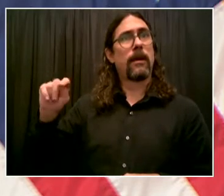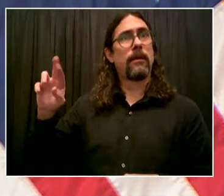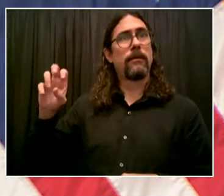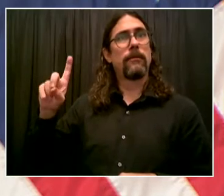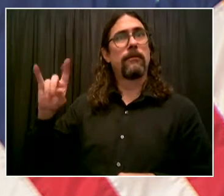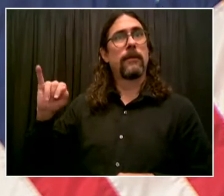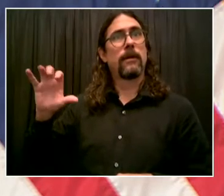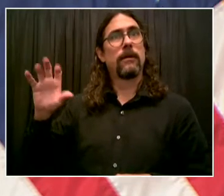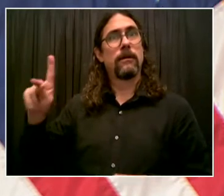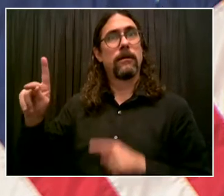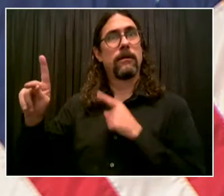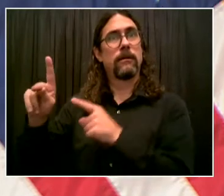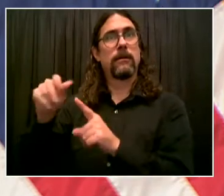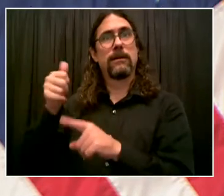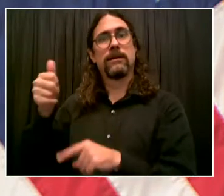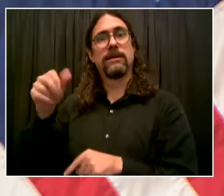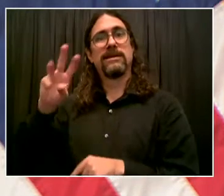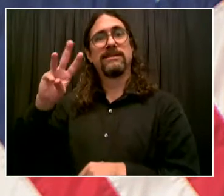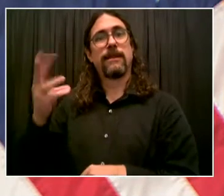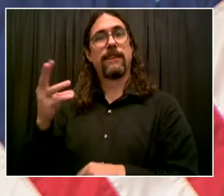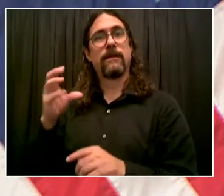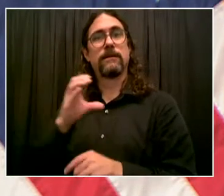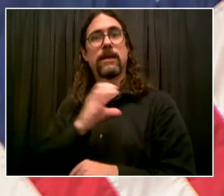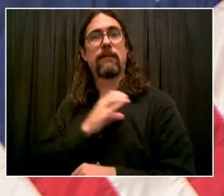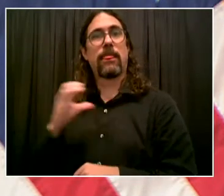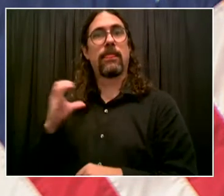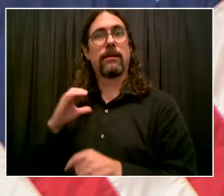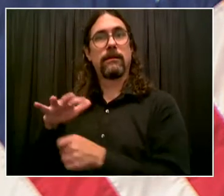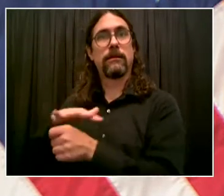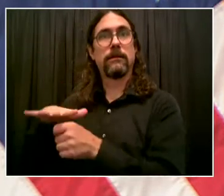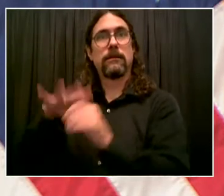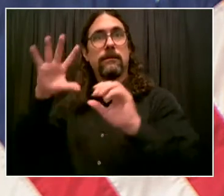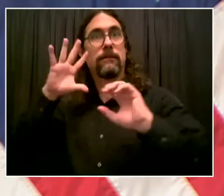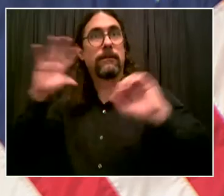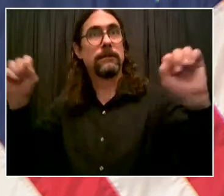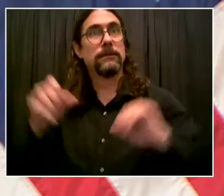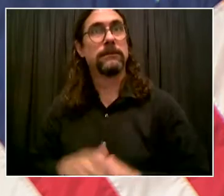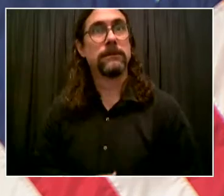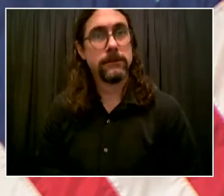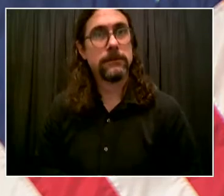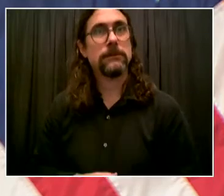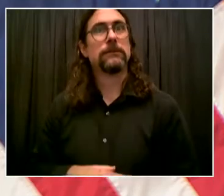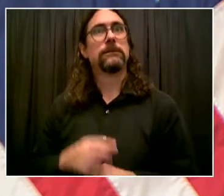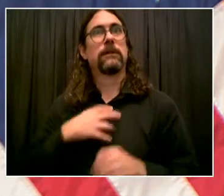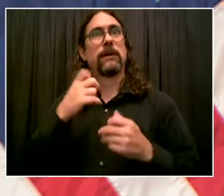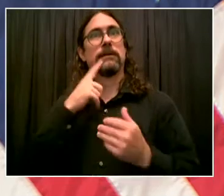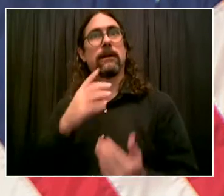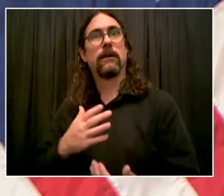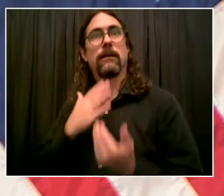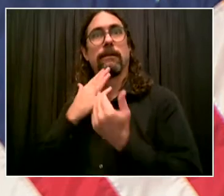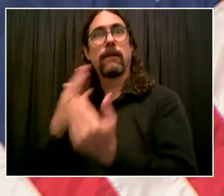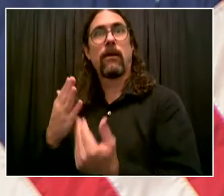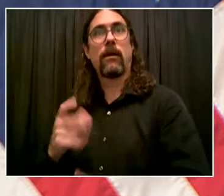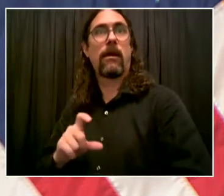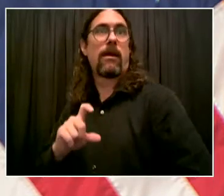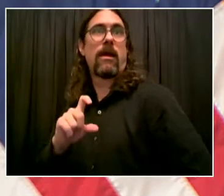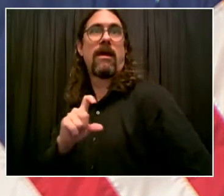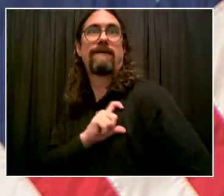PAT REDDICK WHO IS THE COUNCIL PRESIDENT. ALSO A SHOUT OUT TO THE DETECTIVE